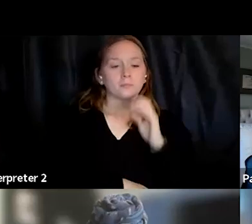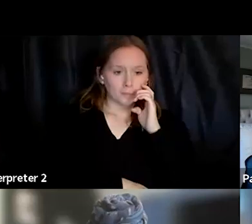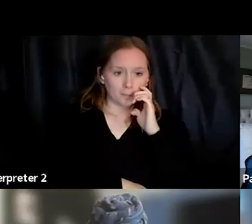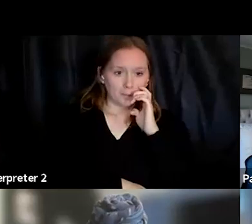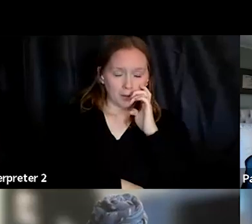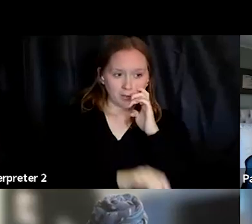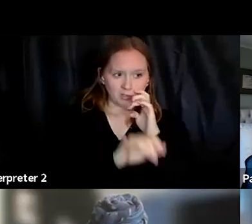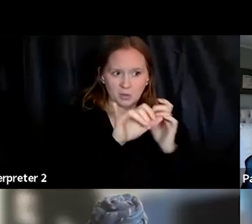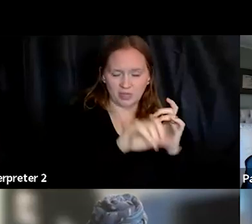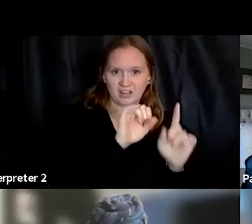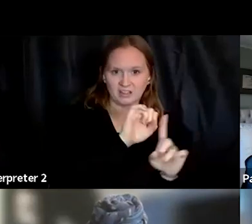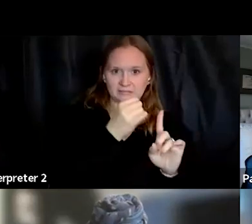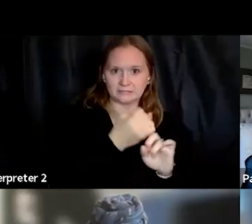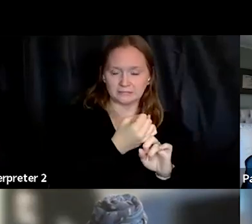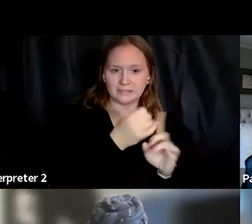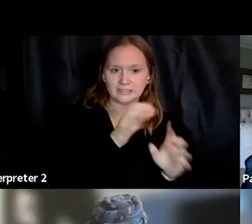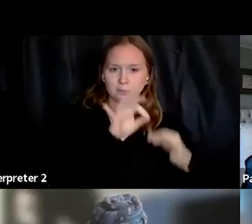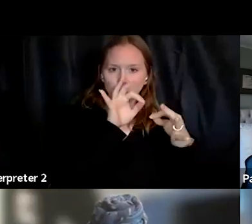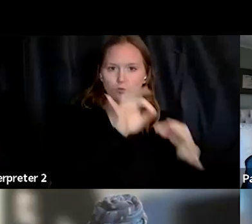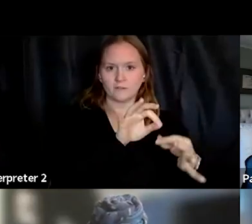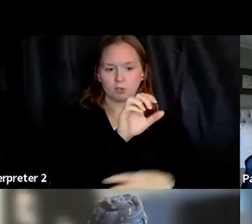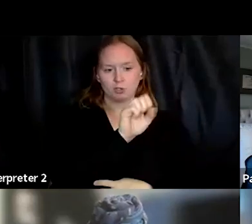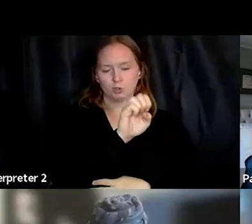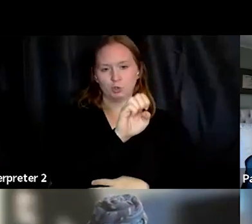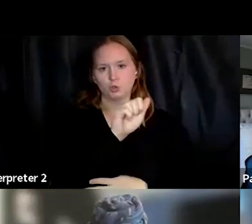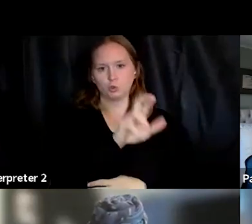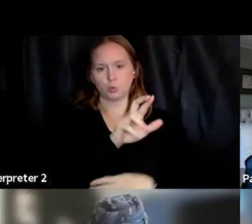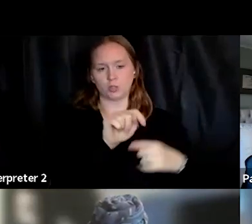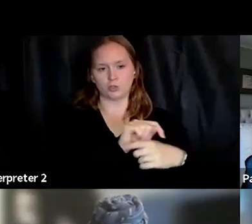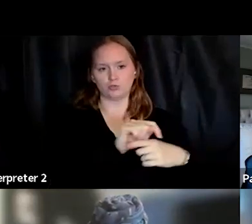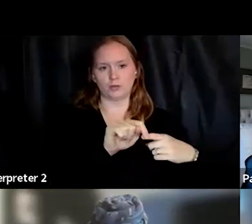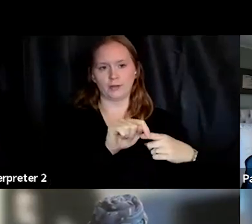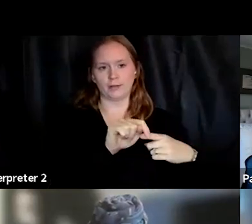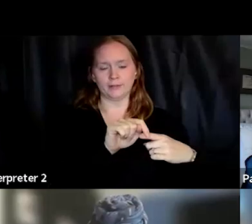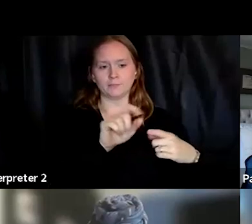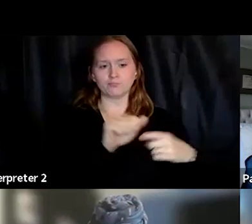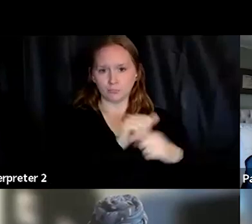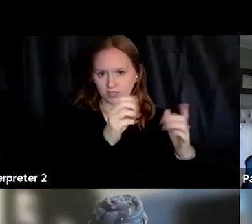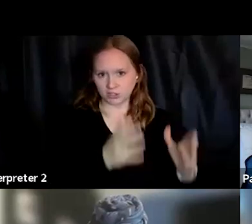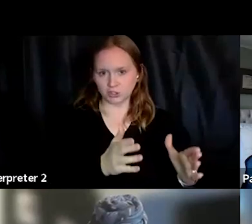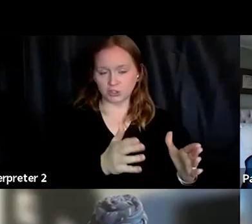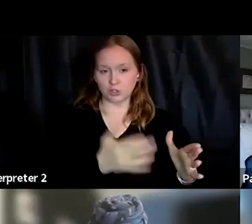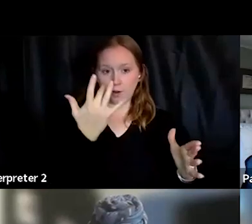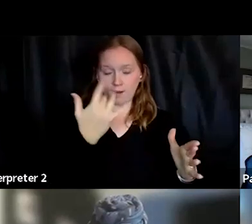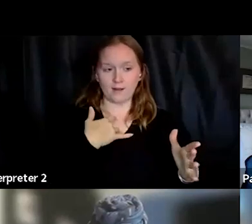is perfect for a SOAR trained practitioner, right? Because what we're doing is spending time with the applicant,